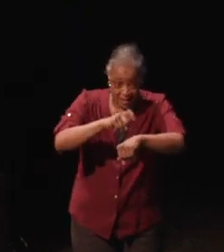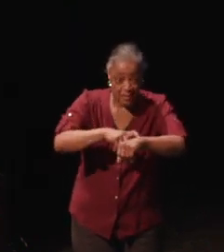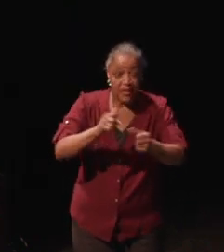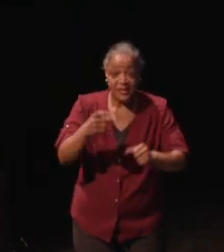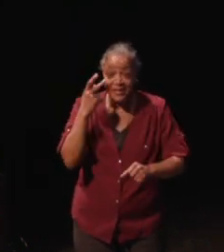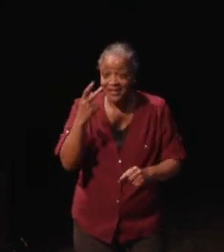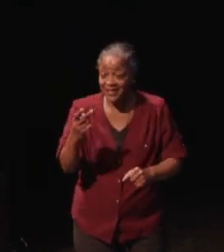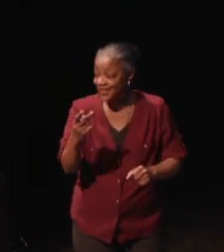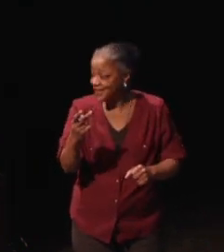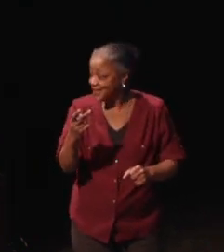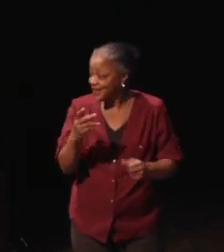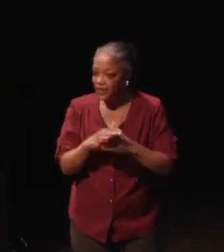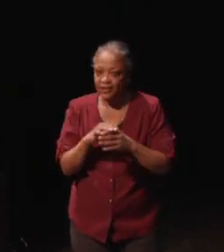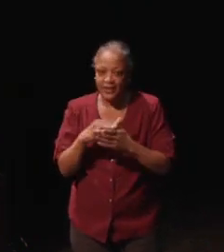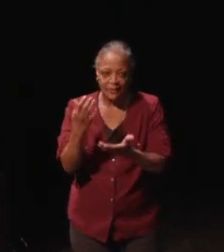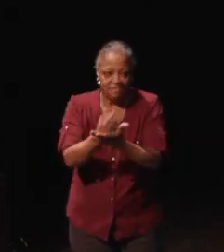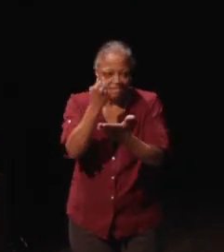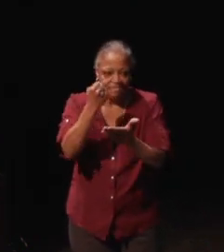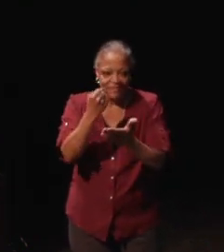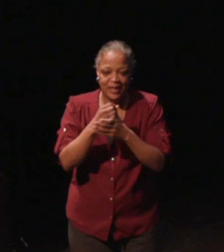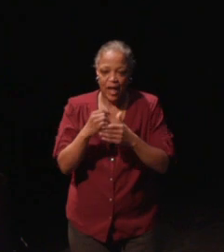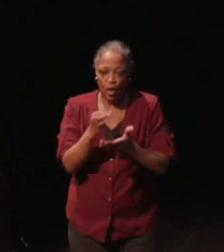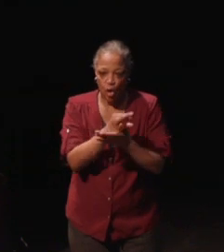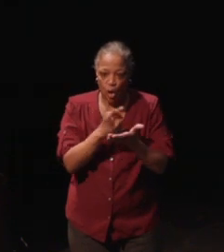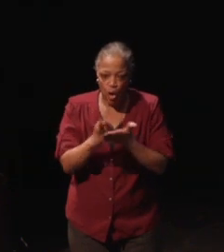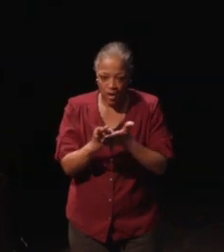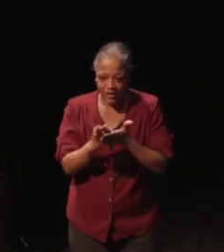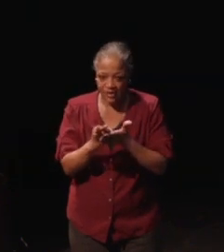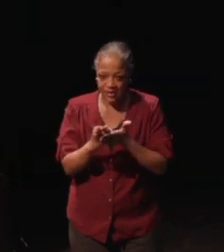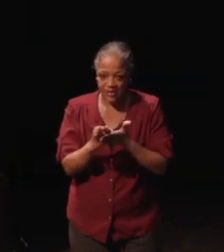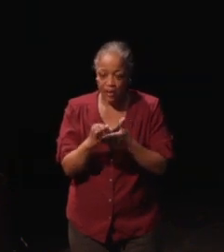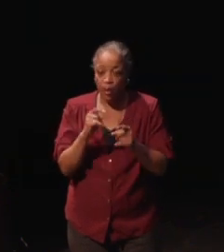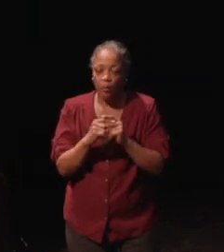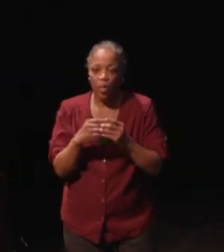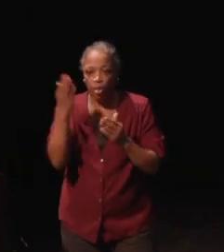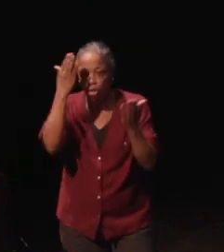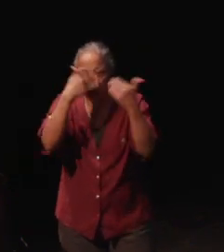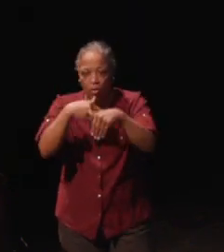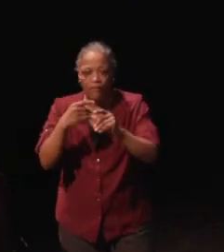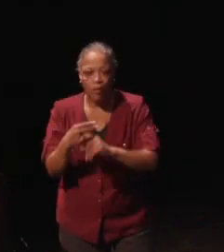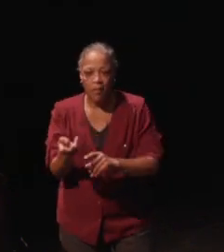you click it and get a couple of coins. That would make impractically invisible to blind players,